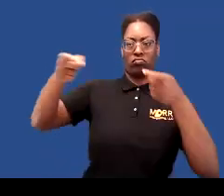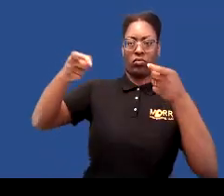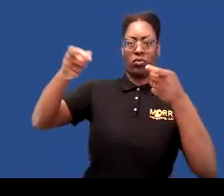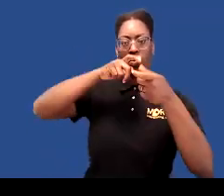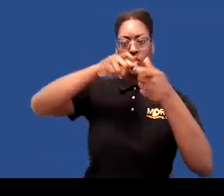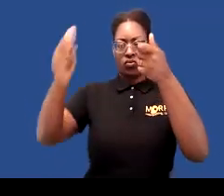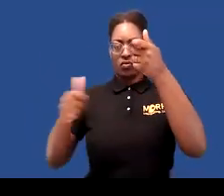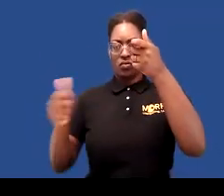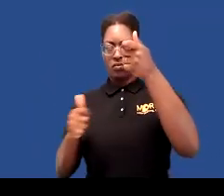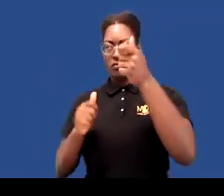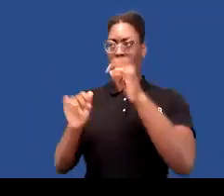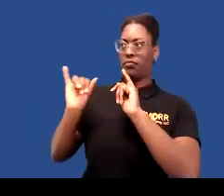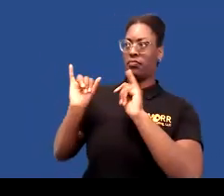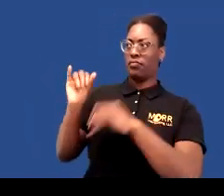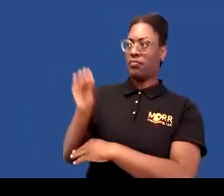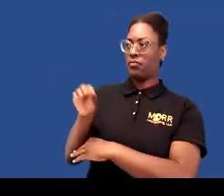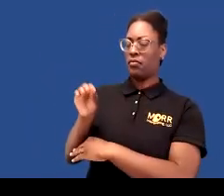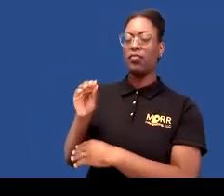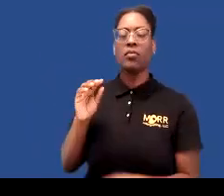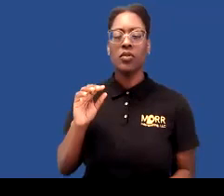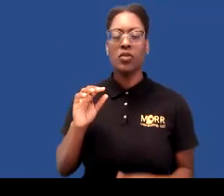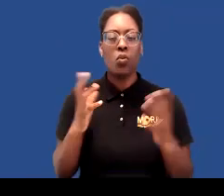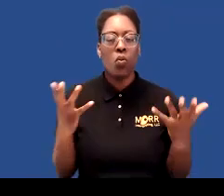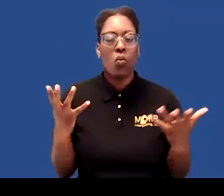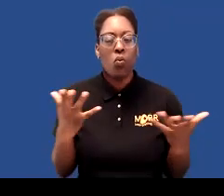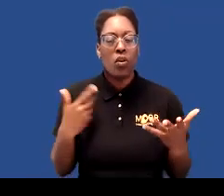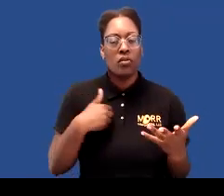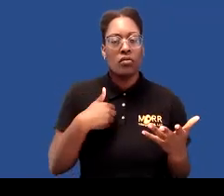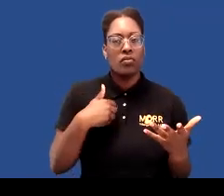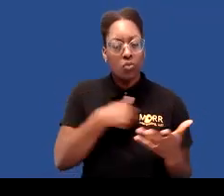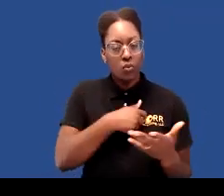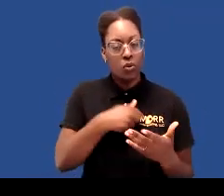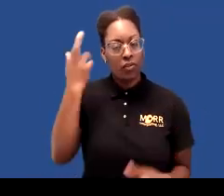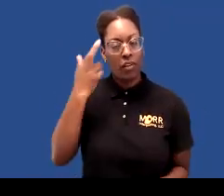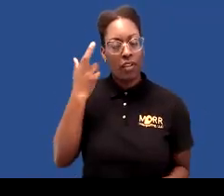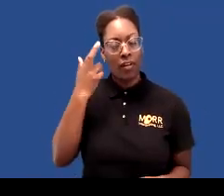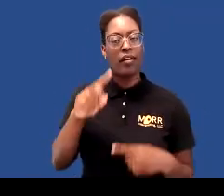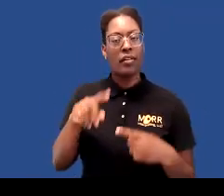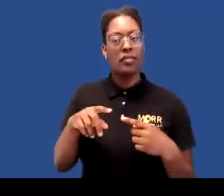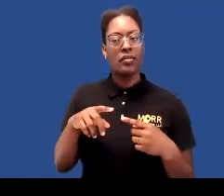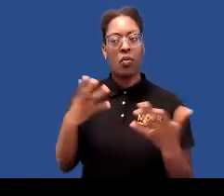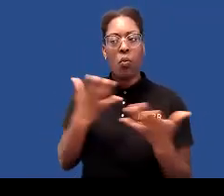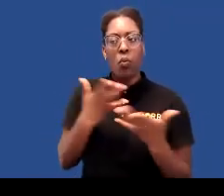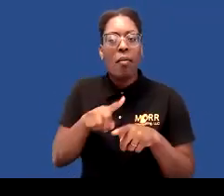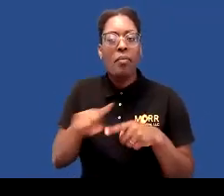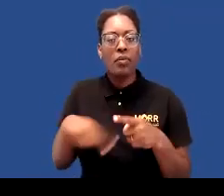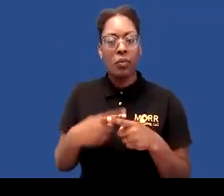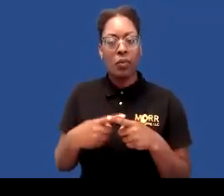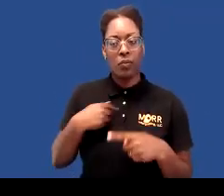when you focus on creating antiracist spaces that work to create equity?